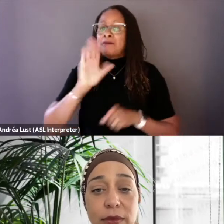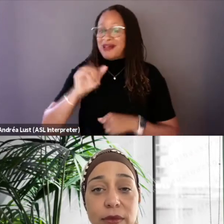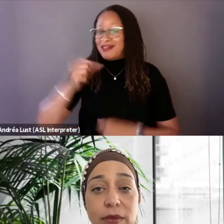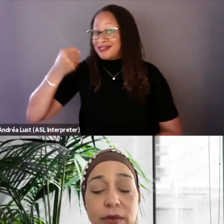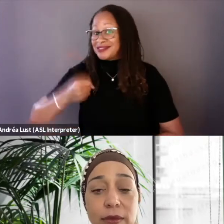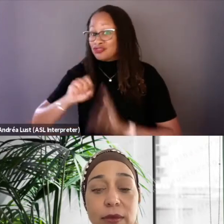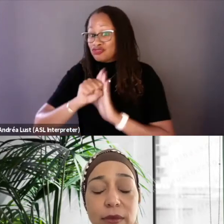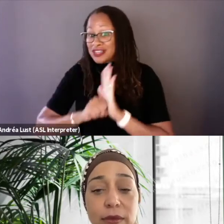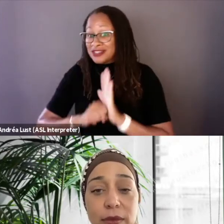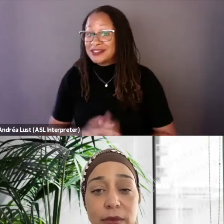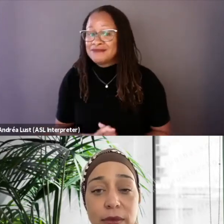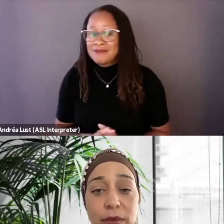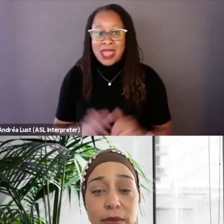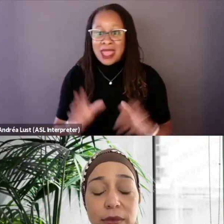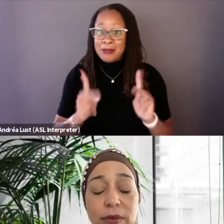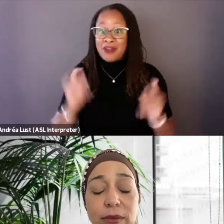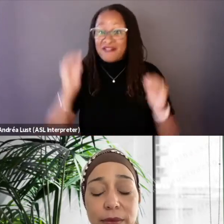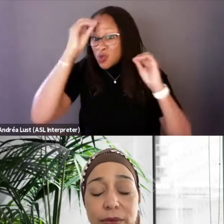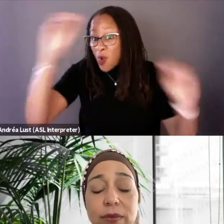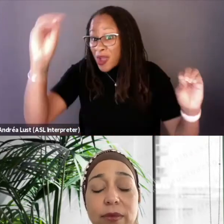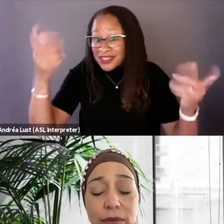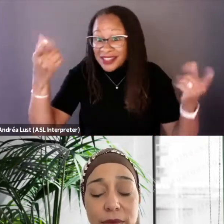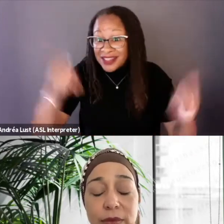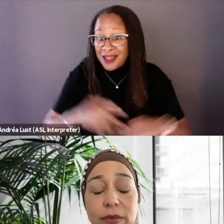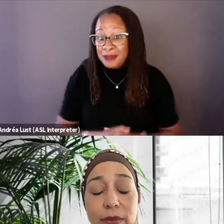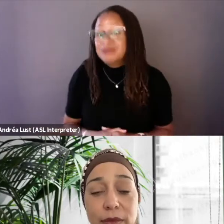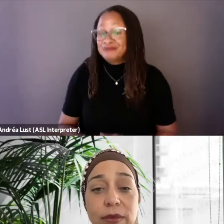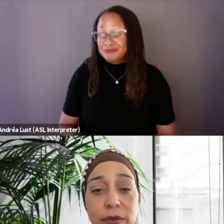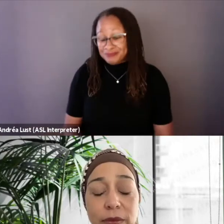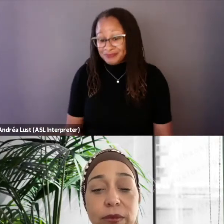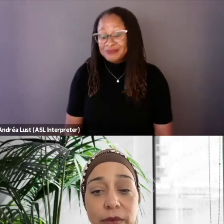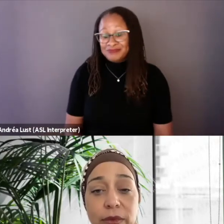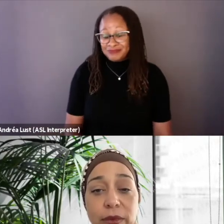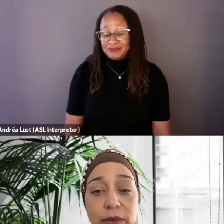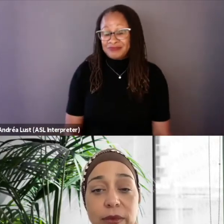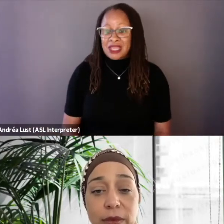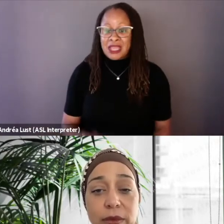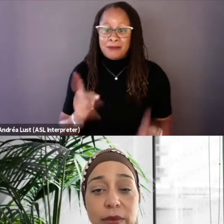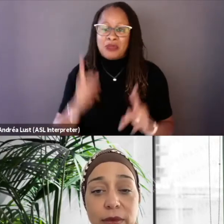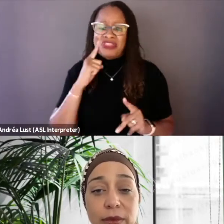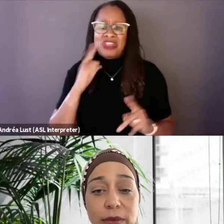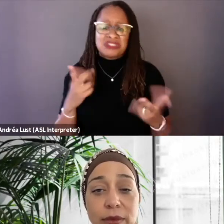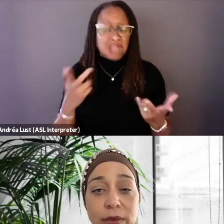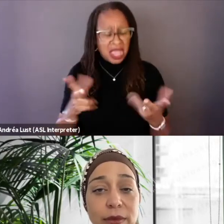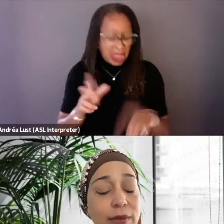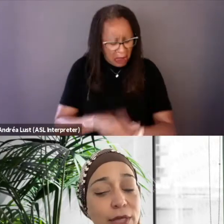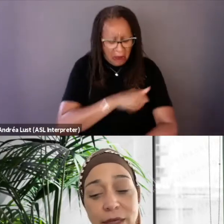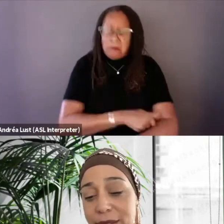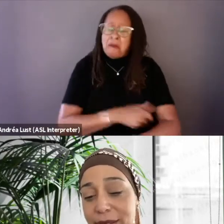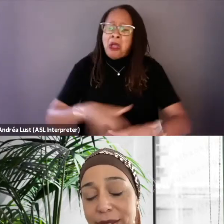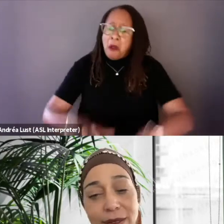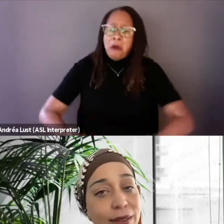And people don't even know that, you know. Yeah, people think it's just that pull yourself up from your bootstraps. How come black people can't work?